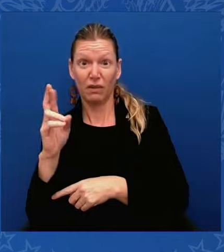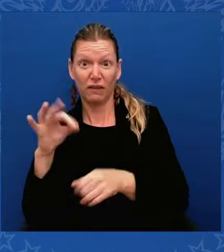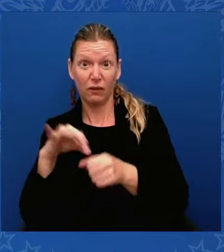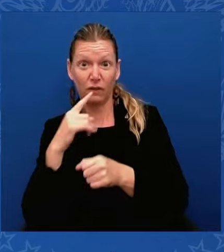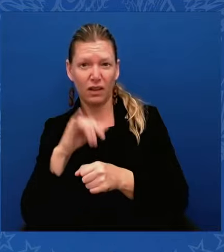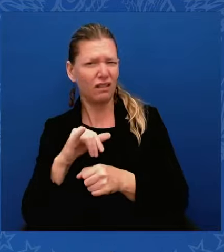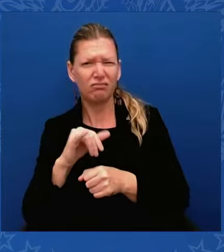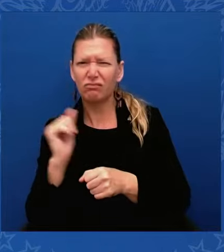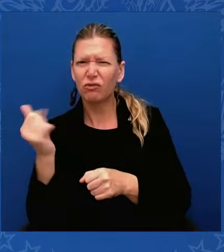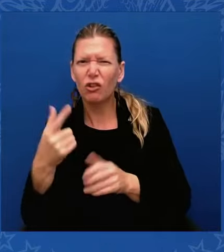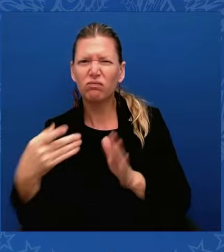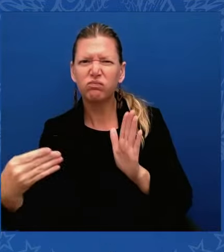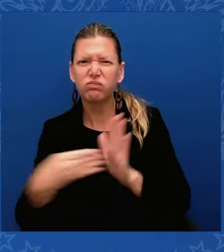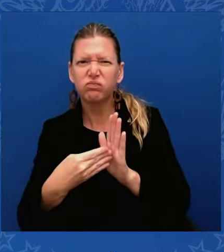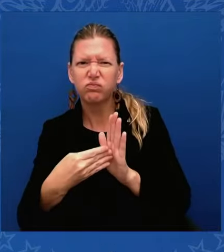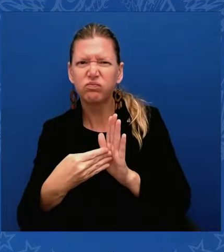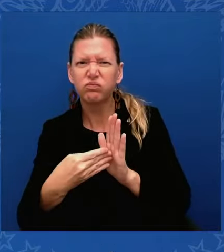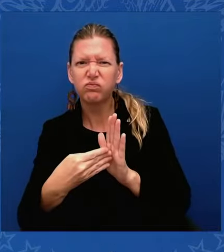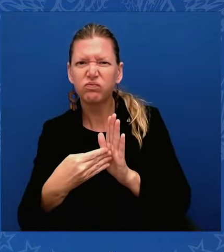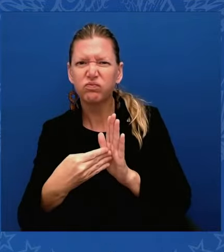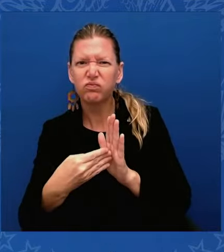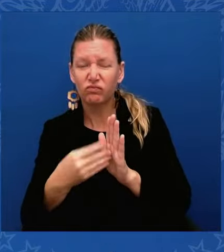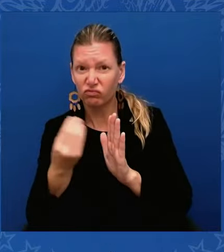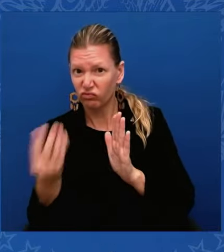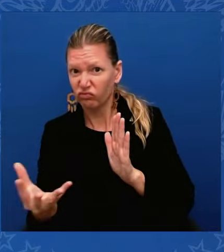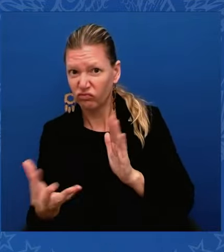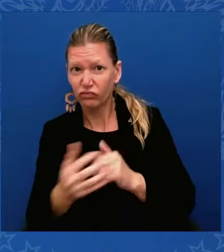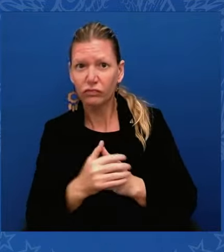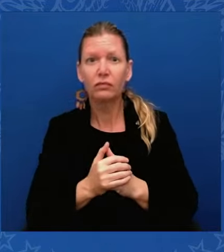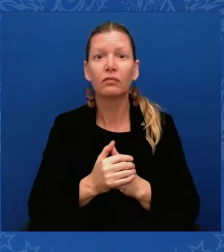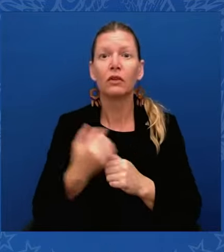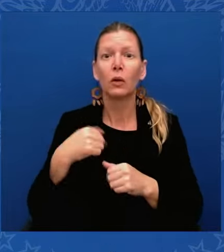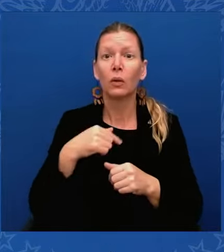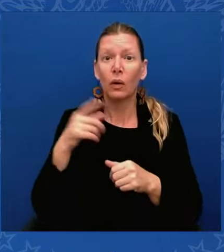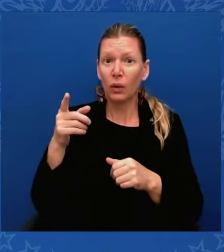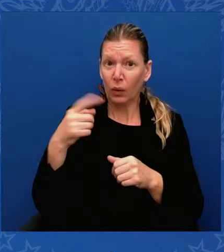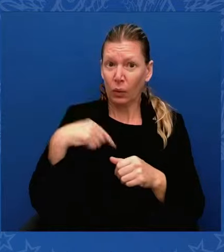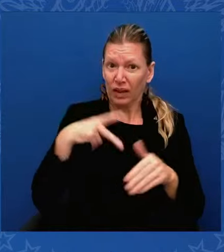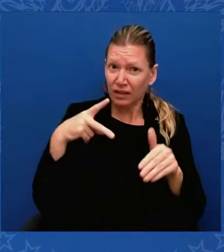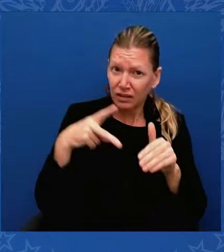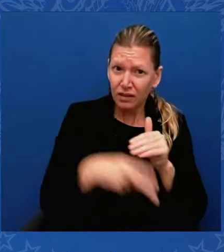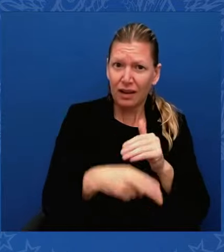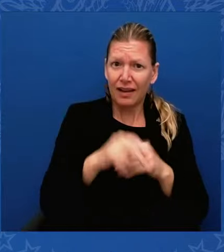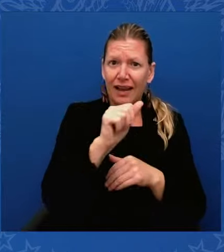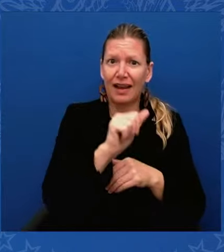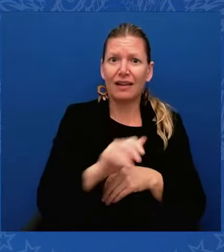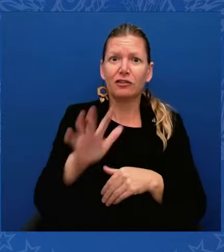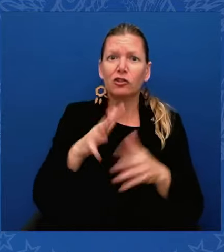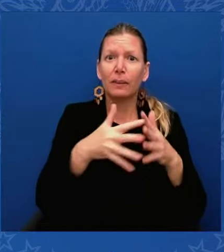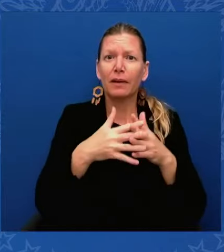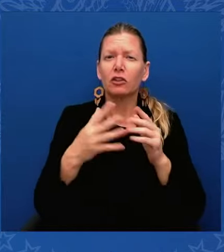The lowest cost across the board. We finally be Big Pharma and gave Medicare the power to negotiate prescription drug prices.